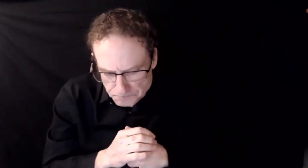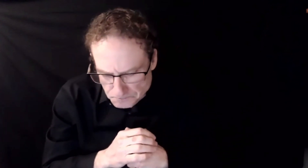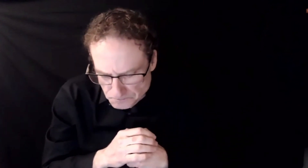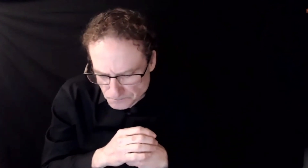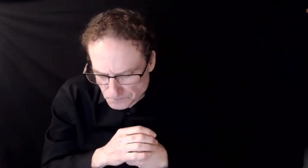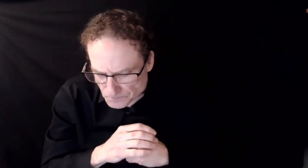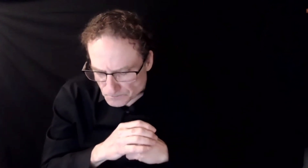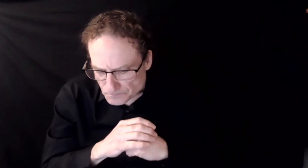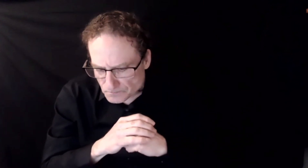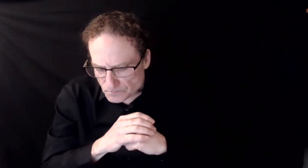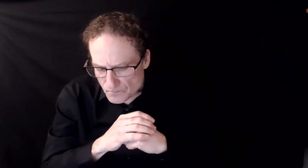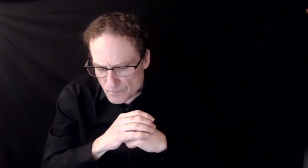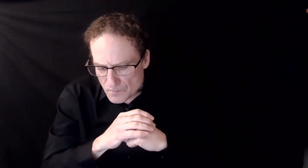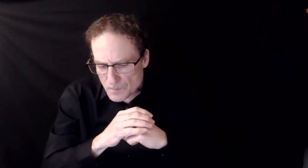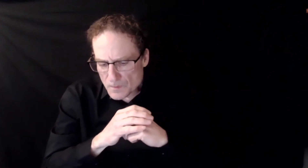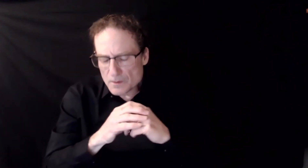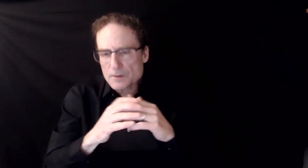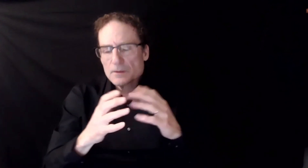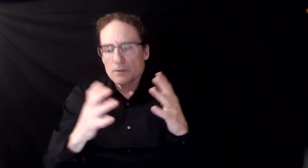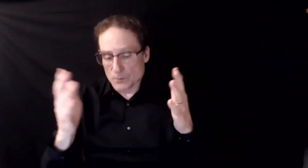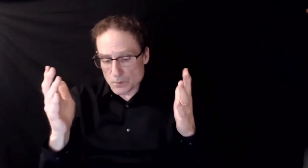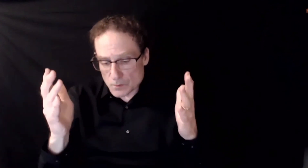has been a wonderful asset to our community.